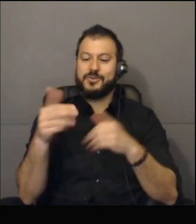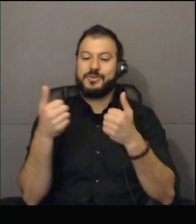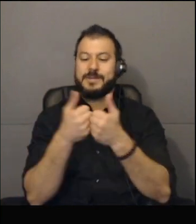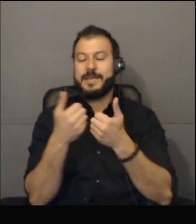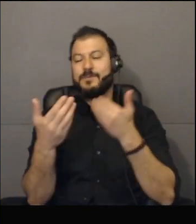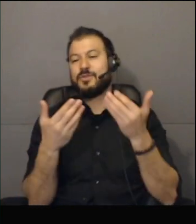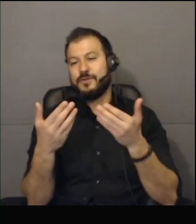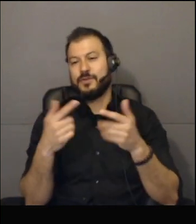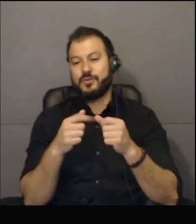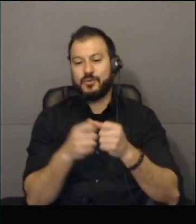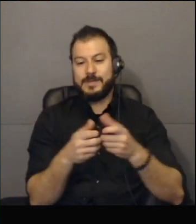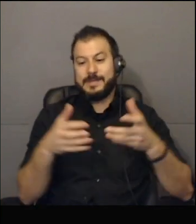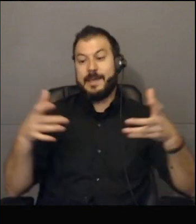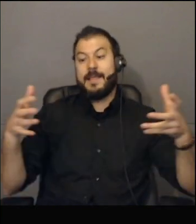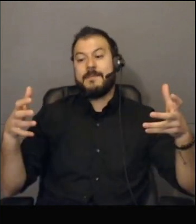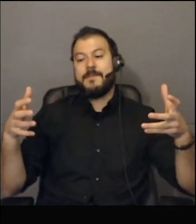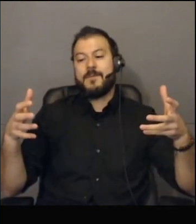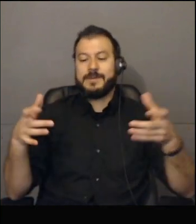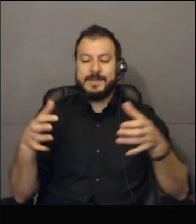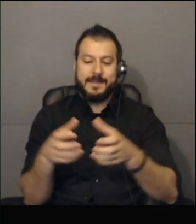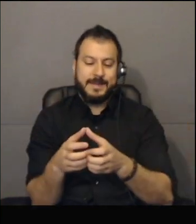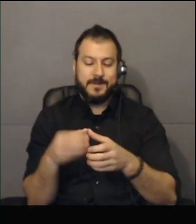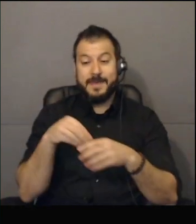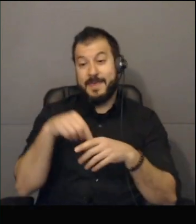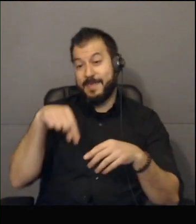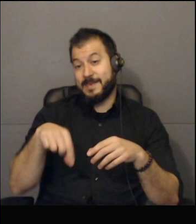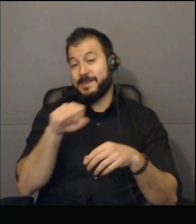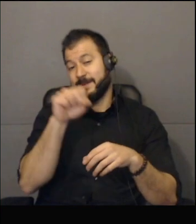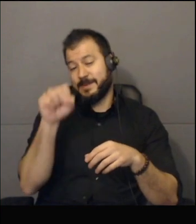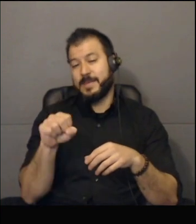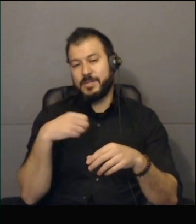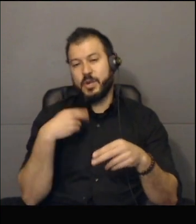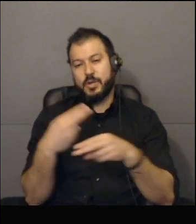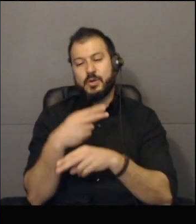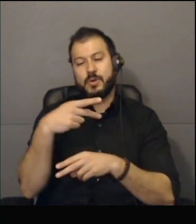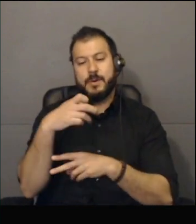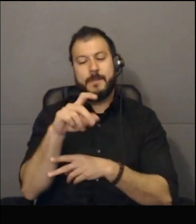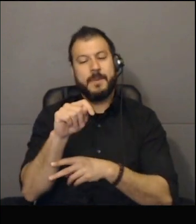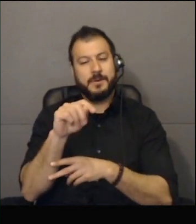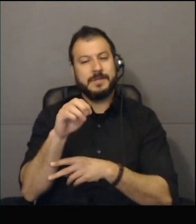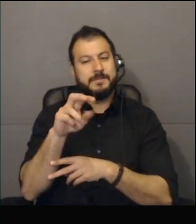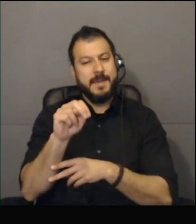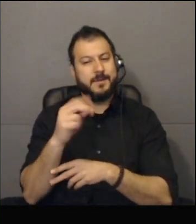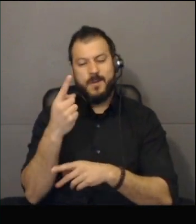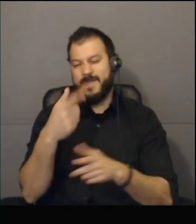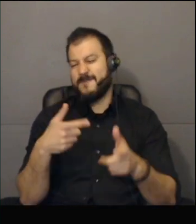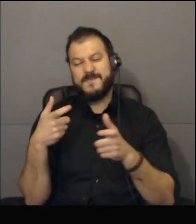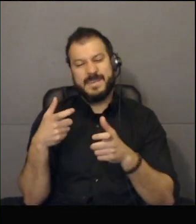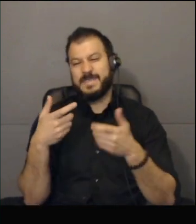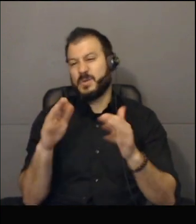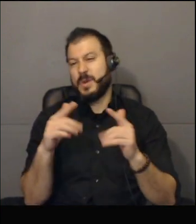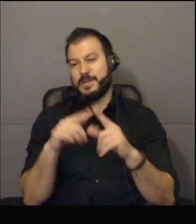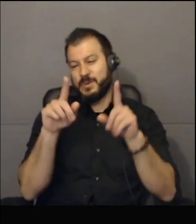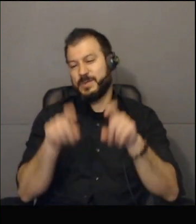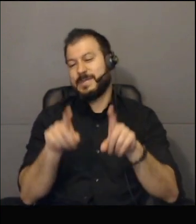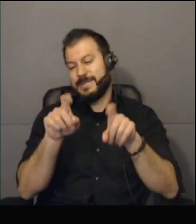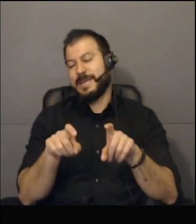to scale up or down. In this session, I'll use Postman because it's one of the fastest ways to test this scenario without a fully